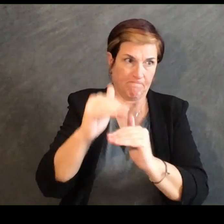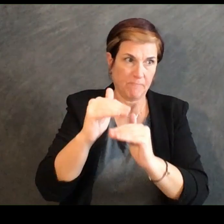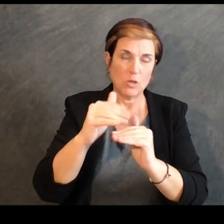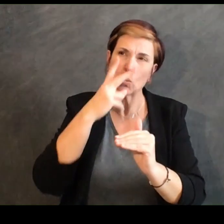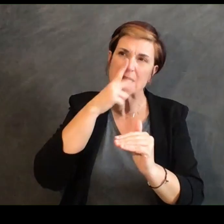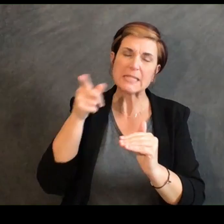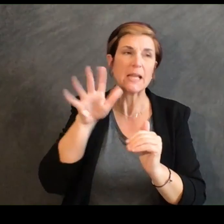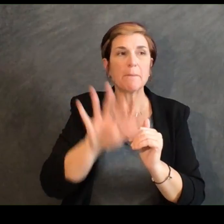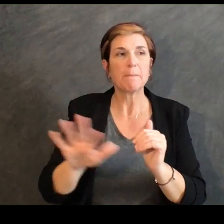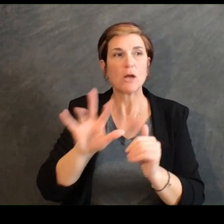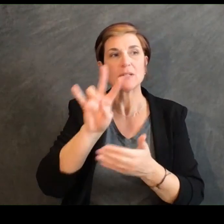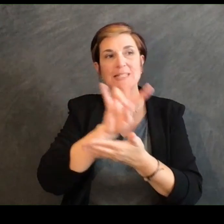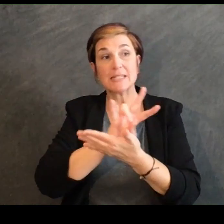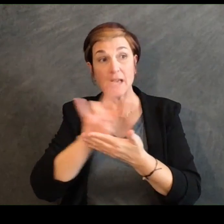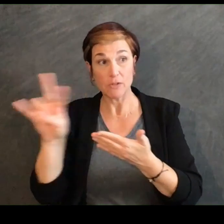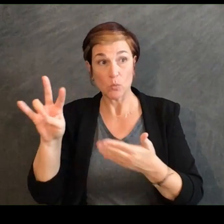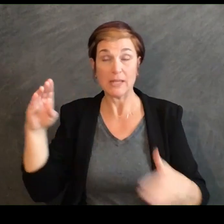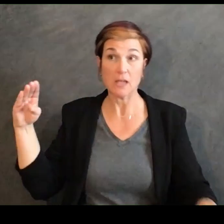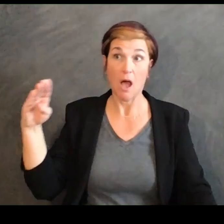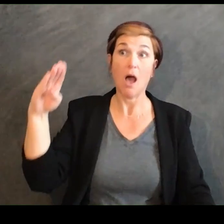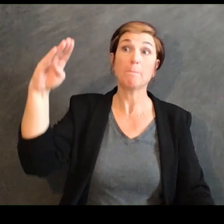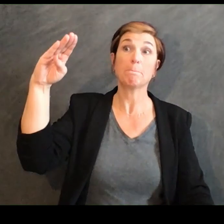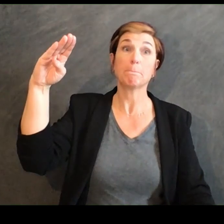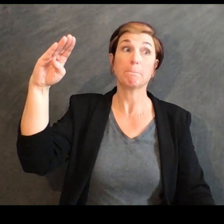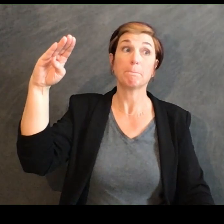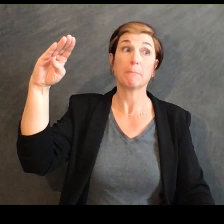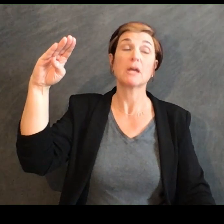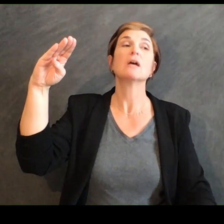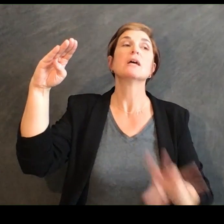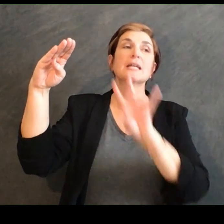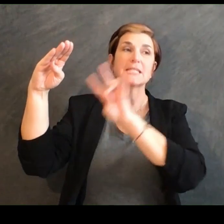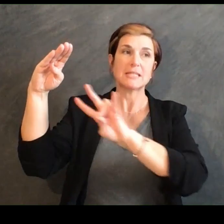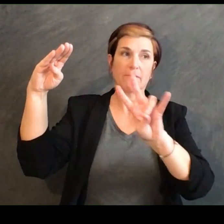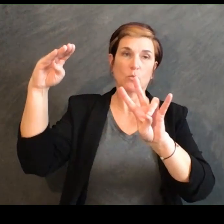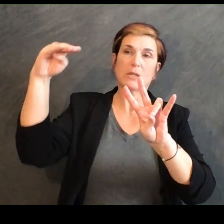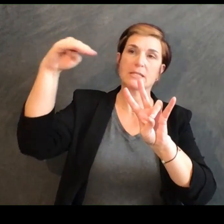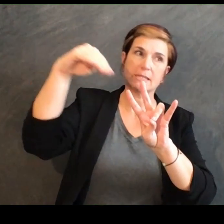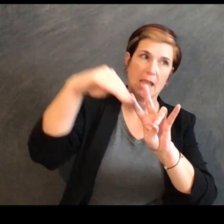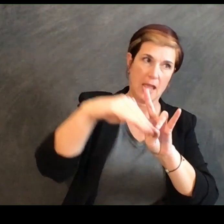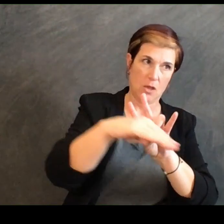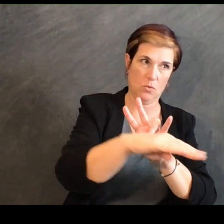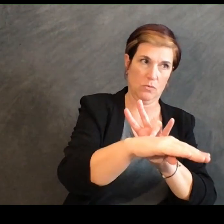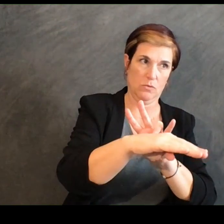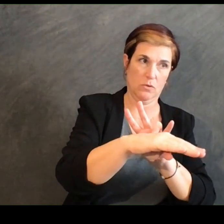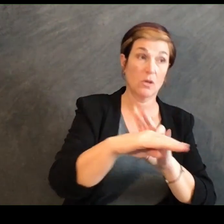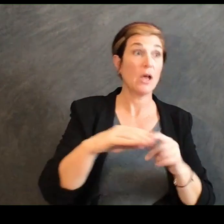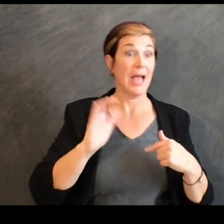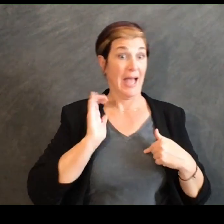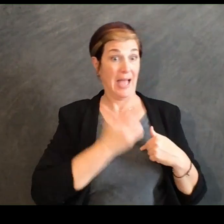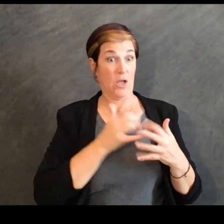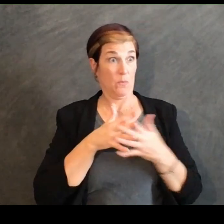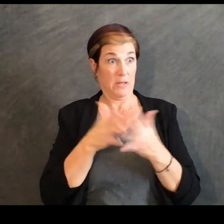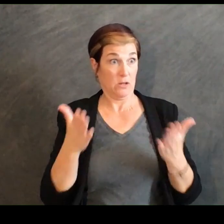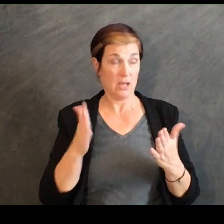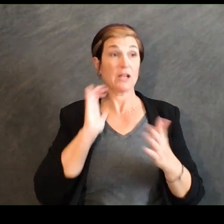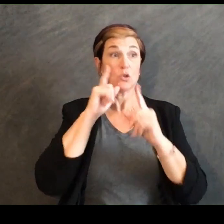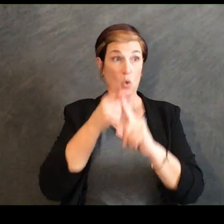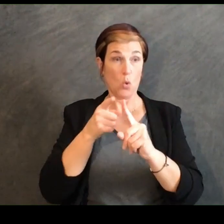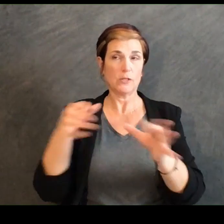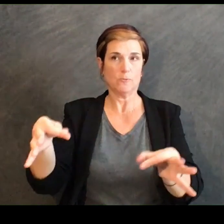several weeks what we're trying to do with the efforts that we're doing is to blunt that peak and I mentioned that many times and I think it's important